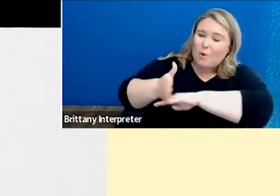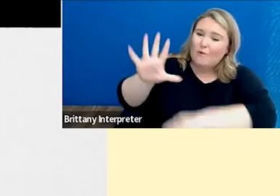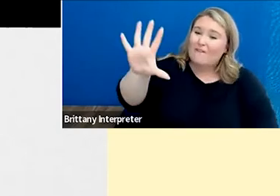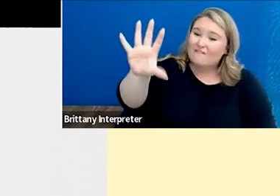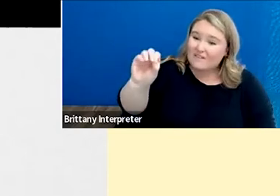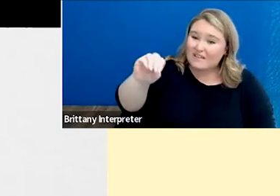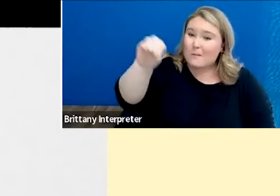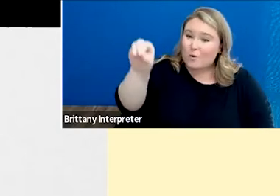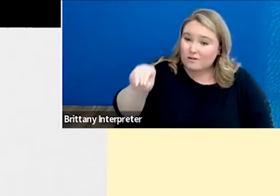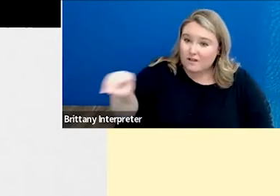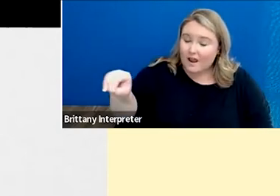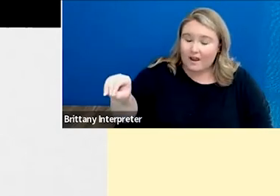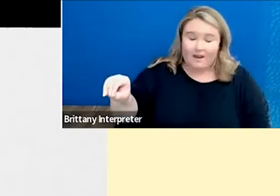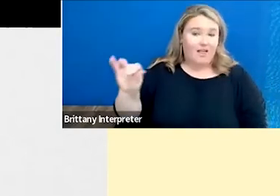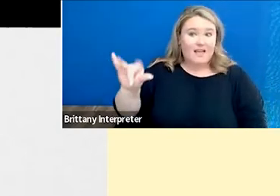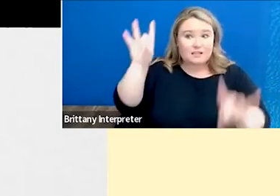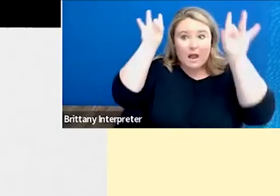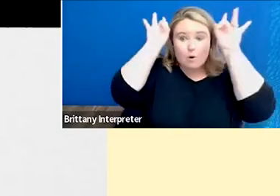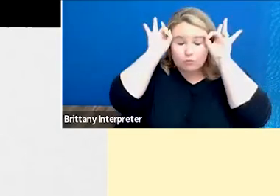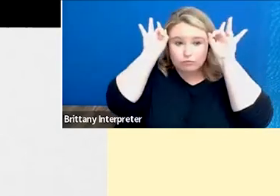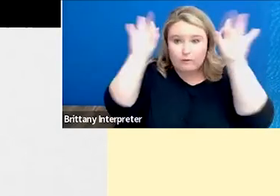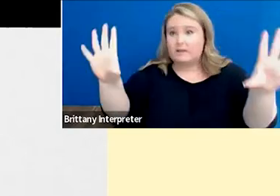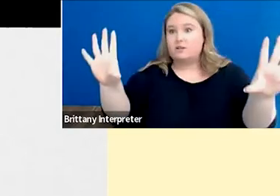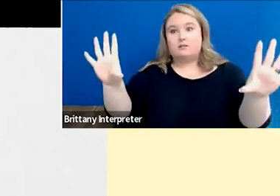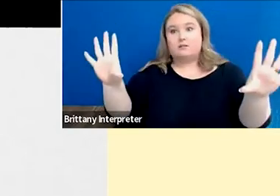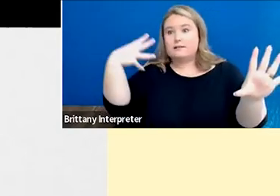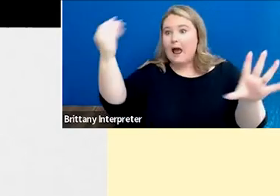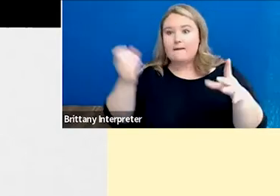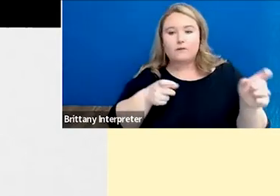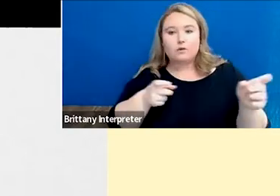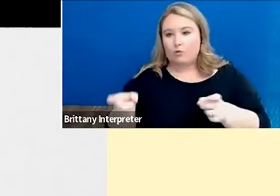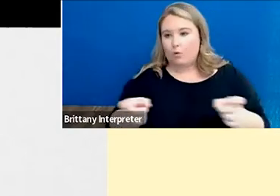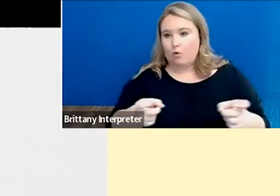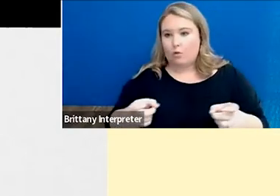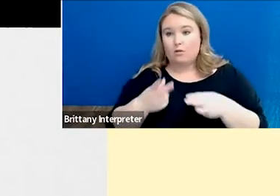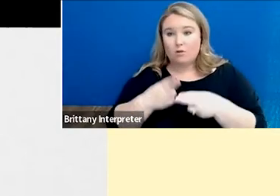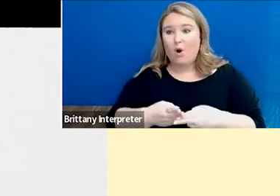It is completely outrageous and out of control and what we call abusive, right?